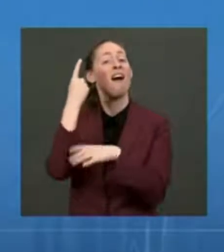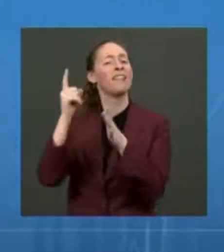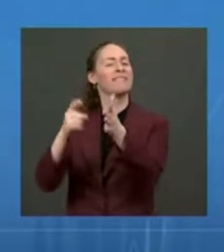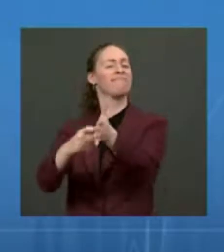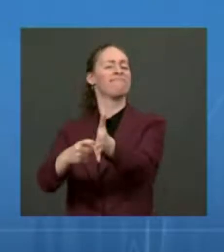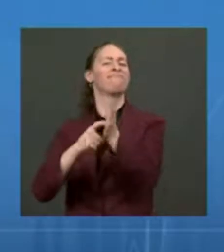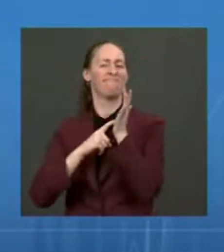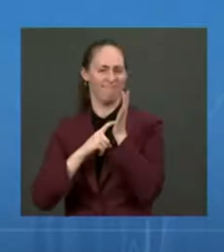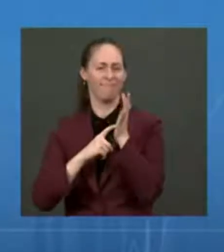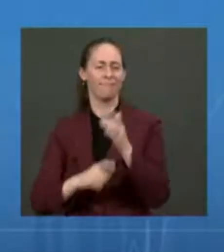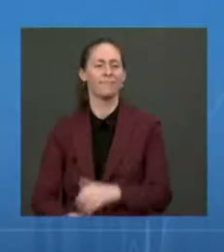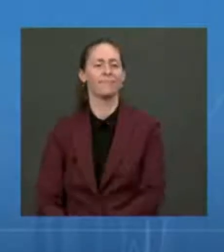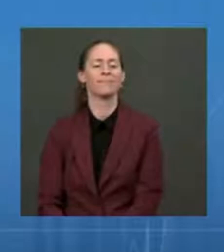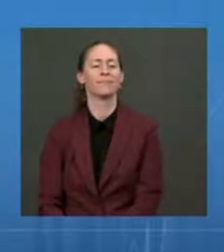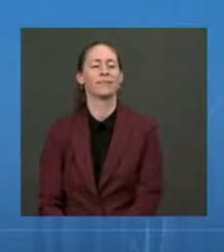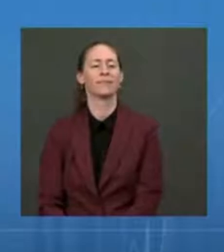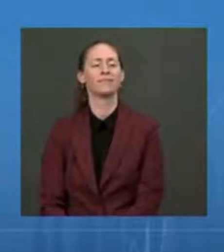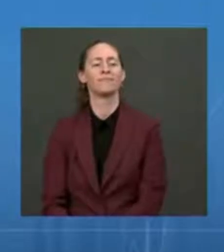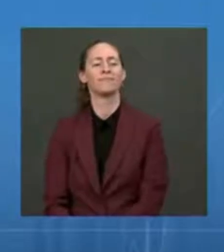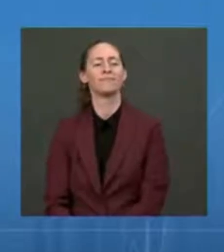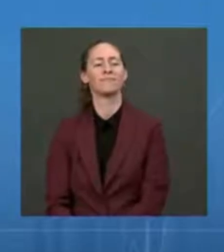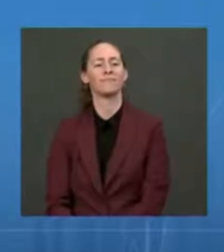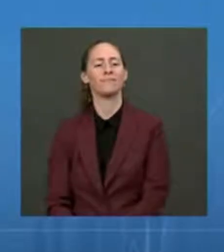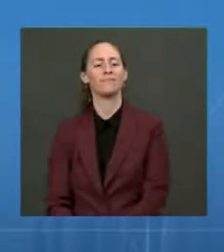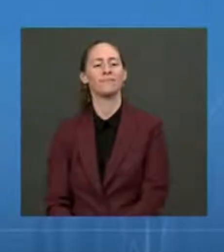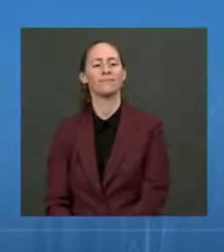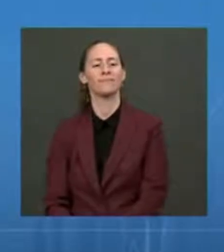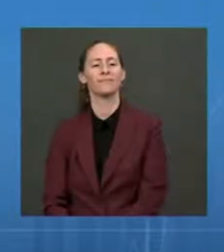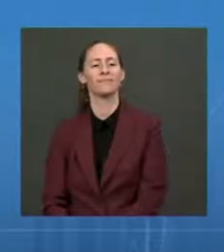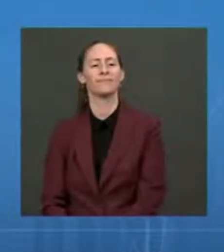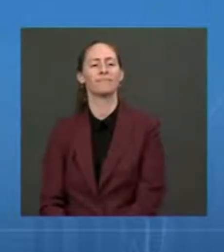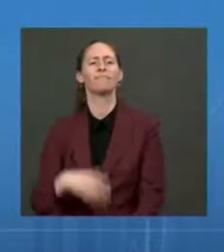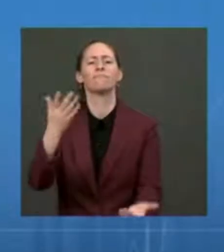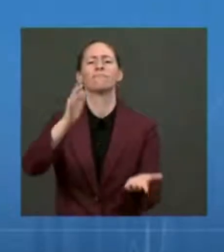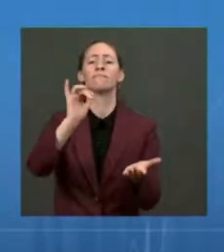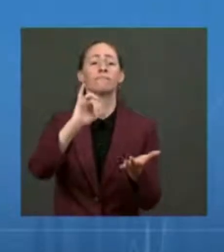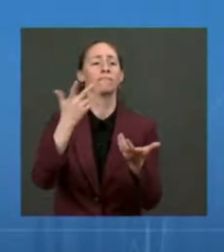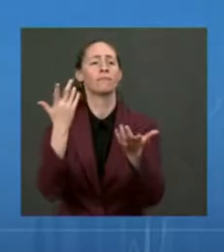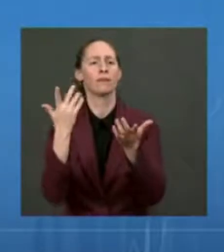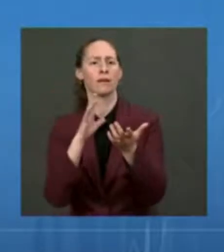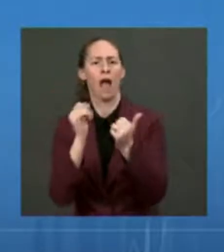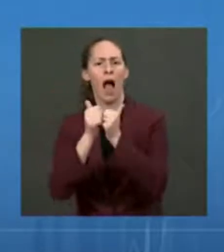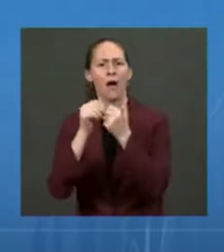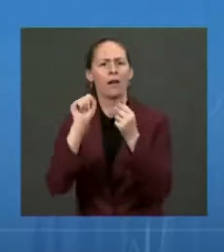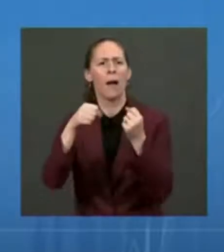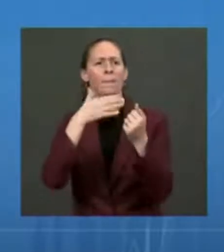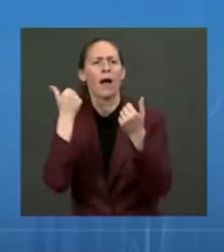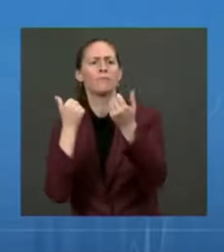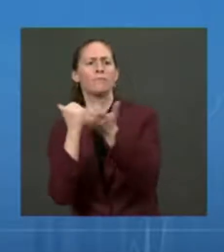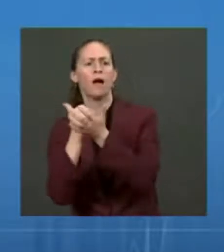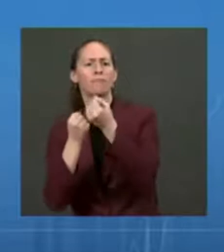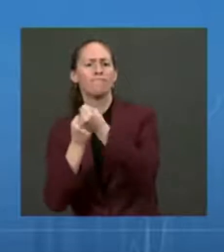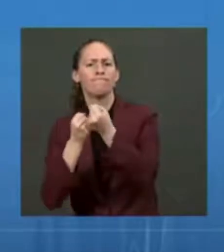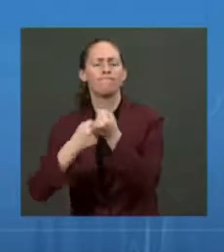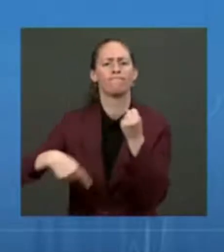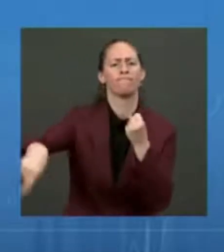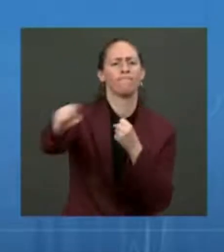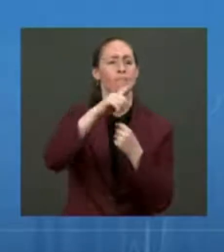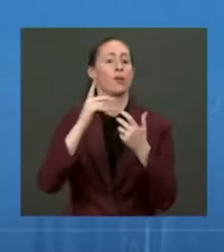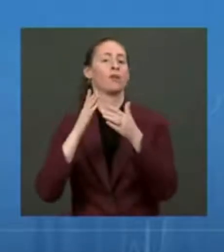OF VACCINES AND WORKING TO GET MORE PEOPLE VACCINATED